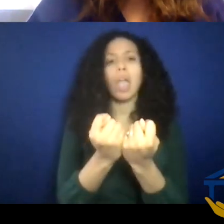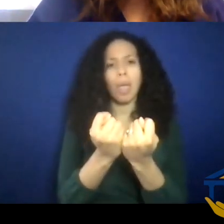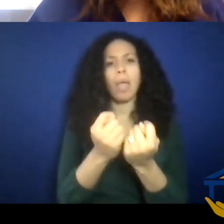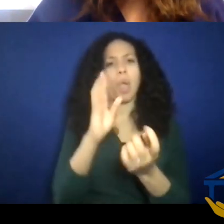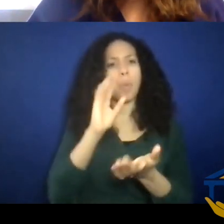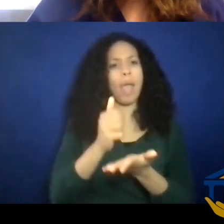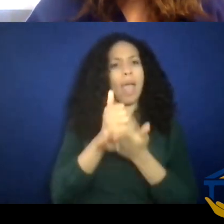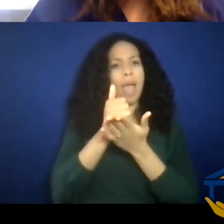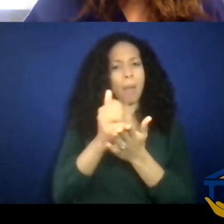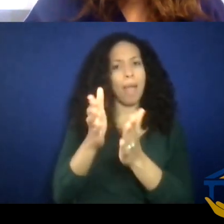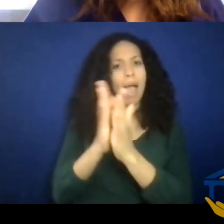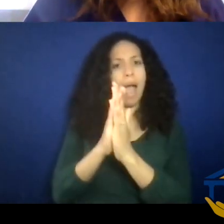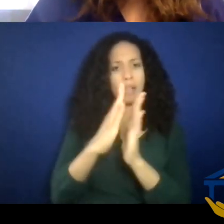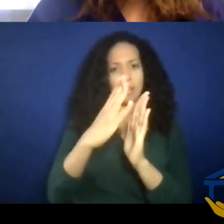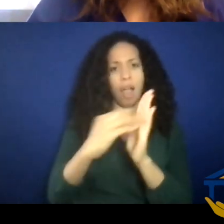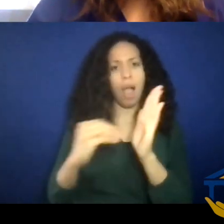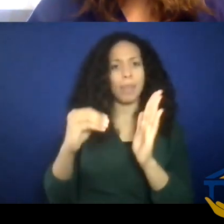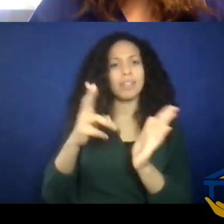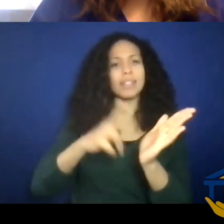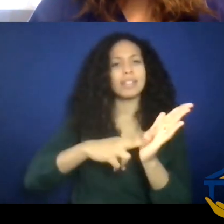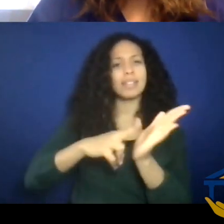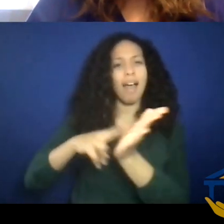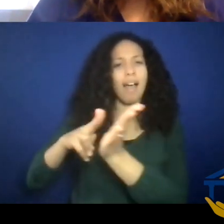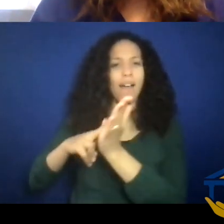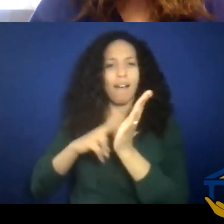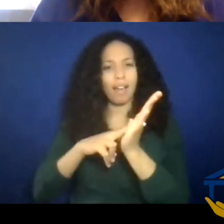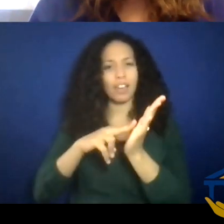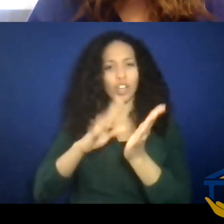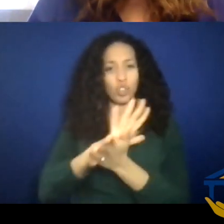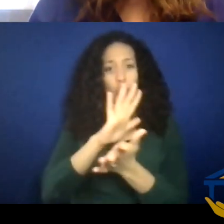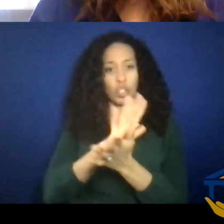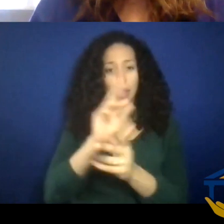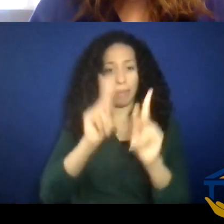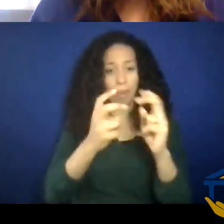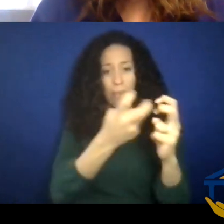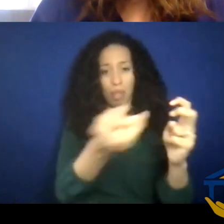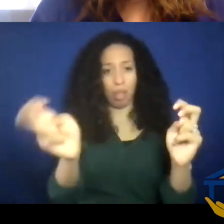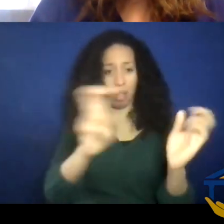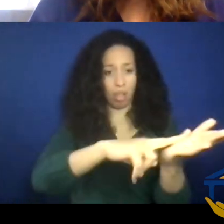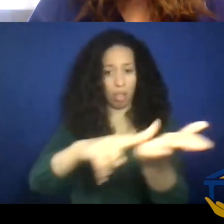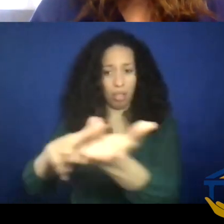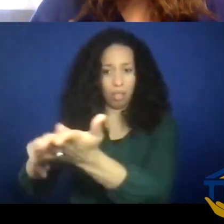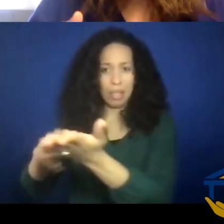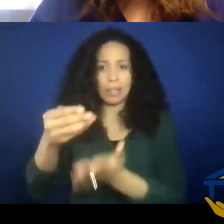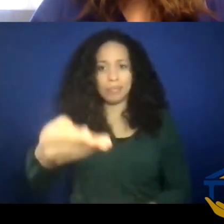sheet. This is something that you can keep in your file and keep record of. Very often